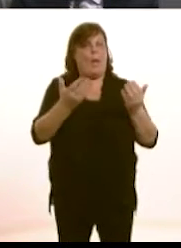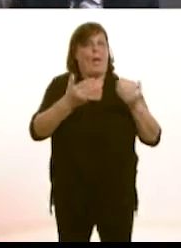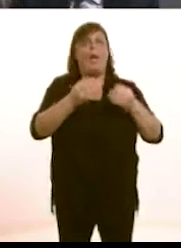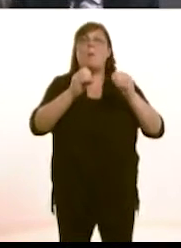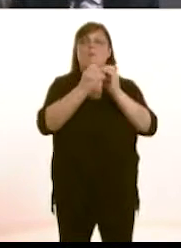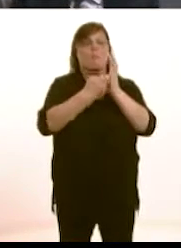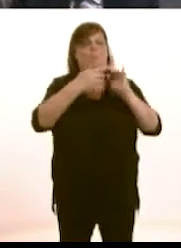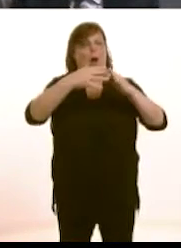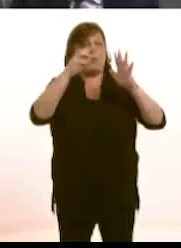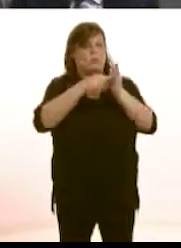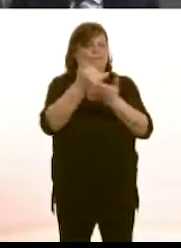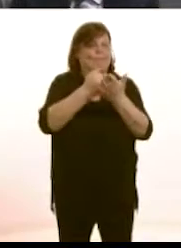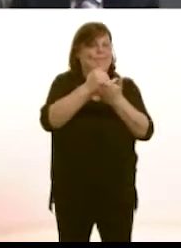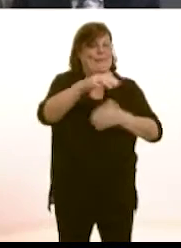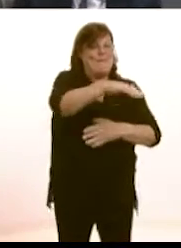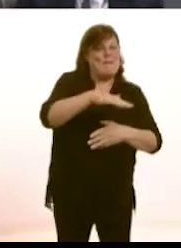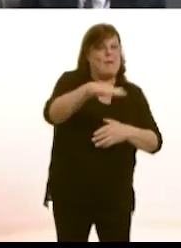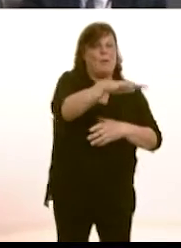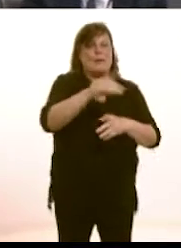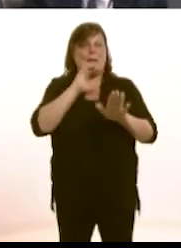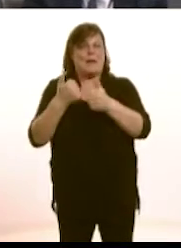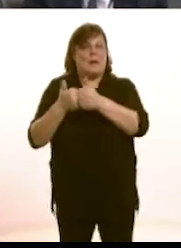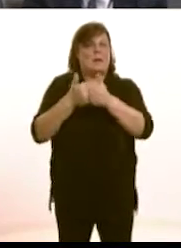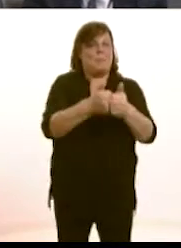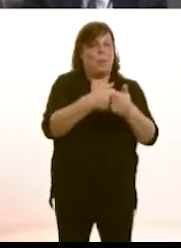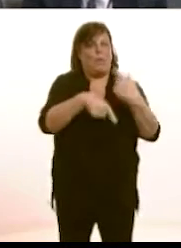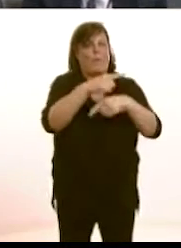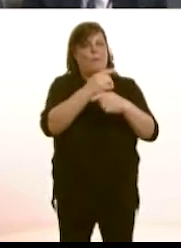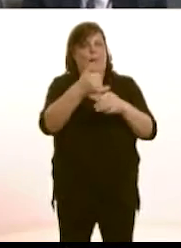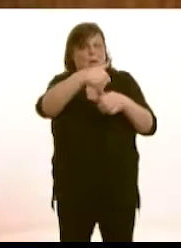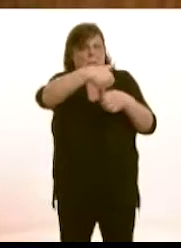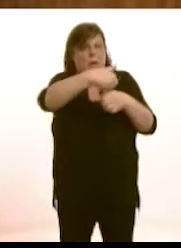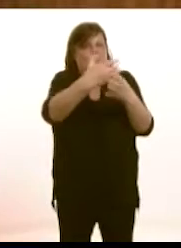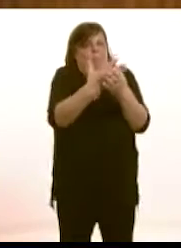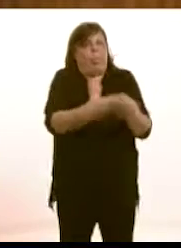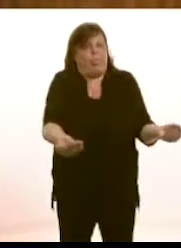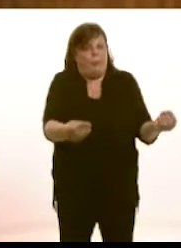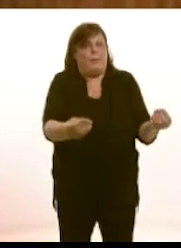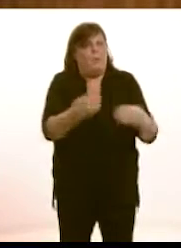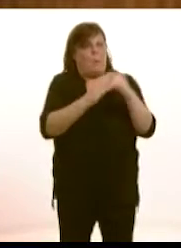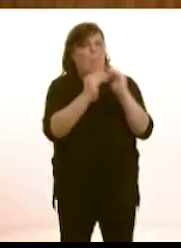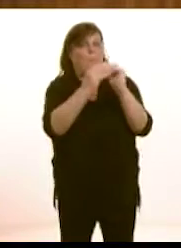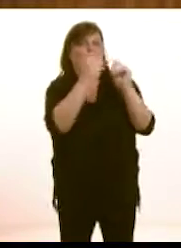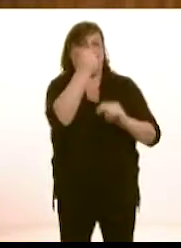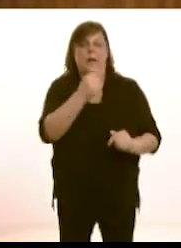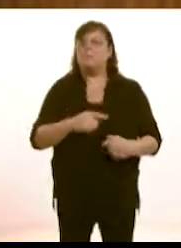prepared to give to developers to support them in the decontamination of brownfield sites? Carwyn Jones: Well, there are examples of brownfield sites that are being built on across